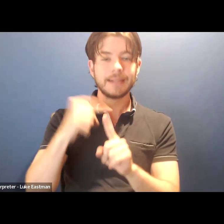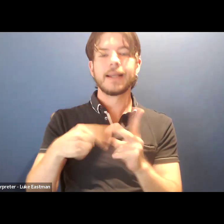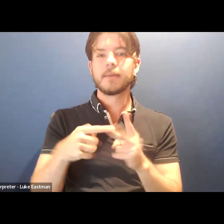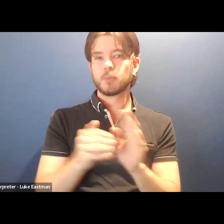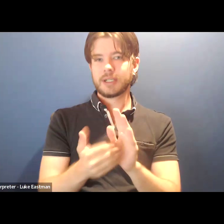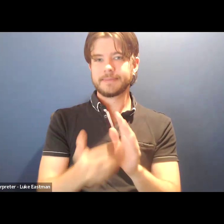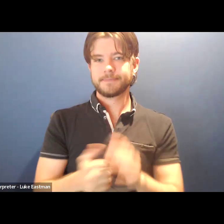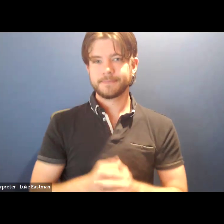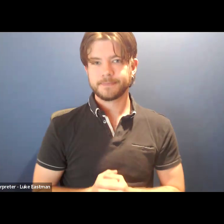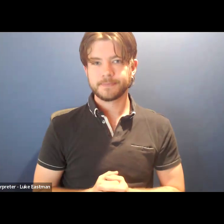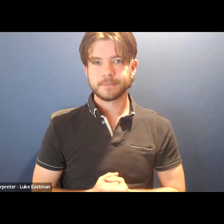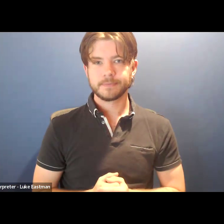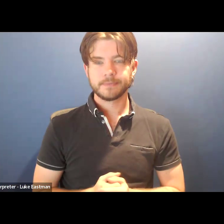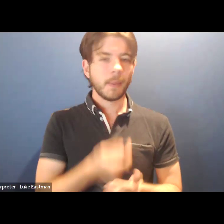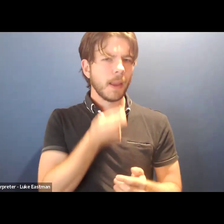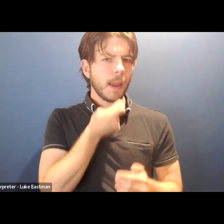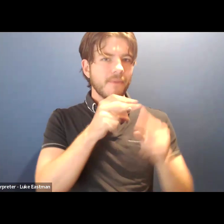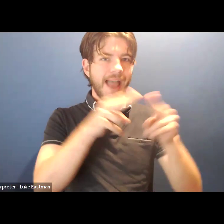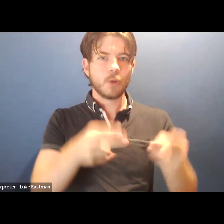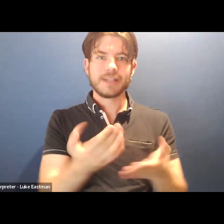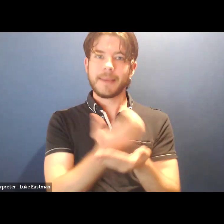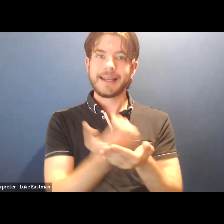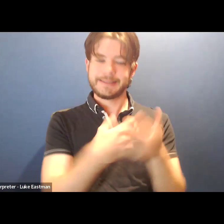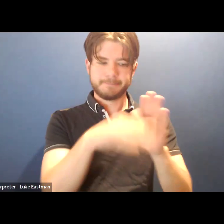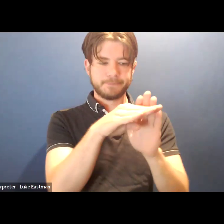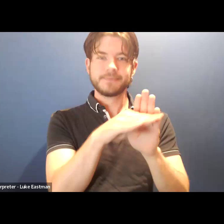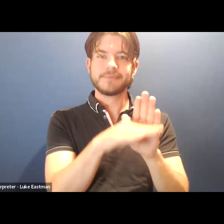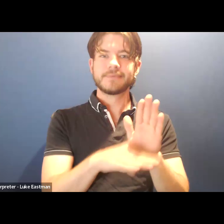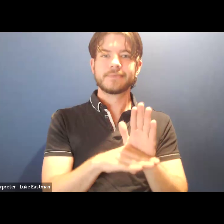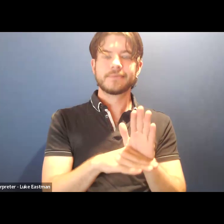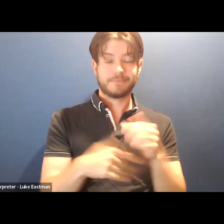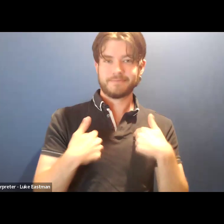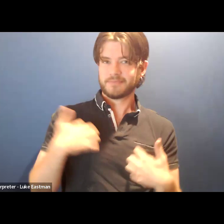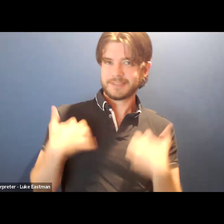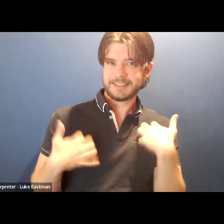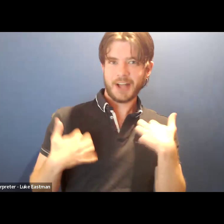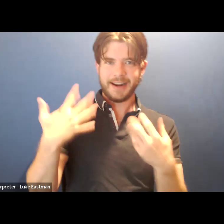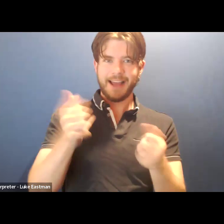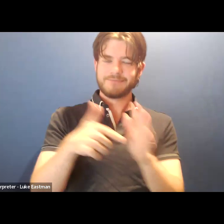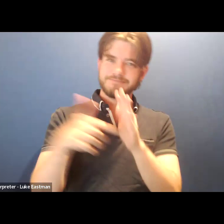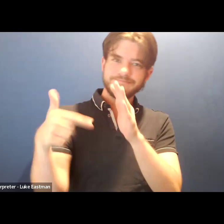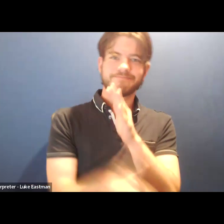start us off I'm looking forward to a